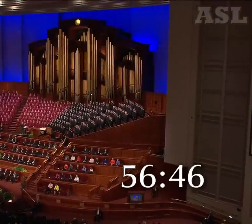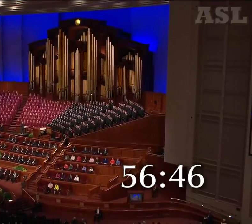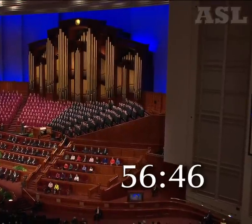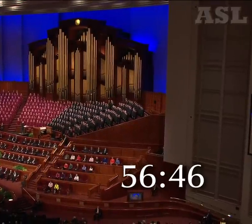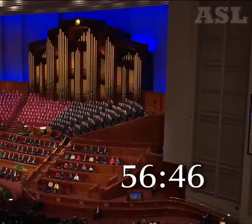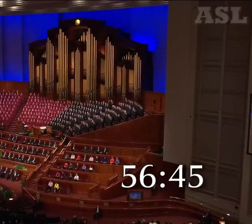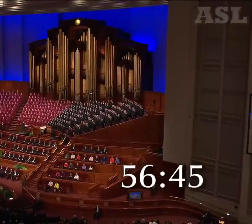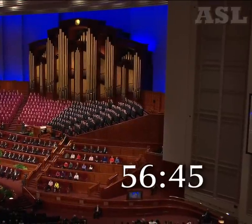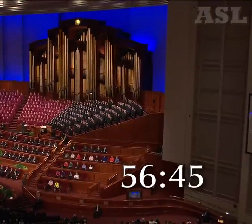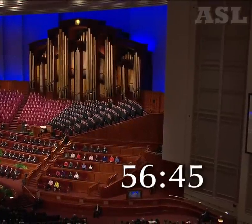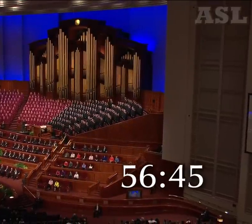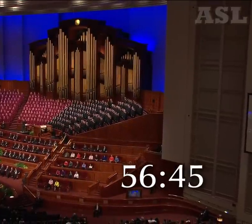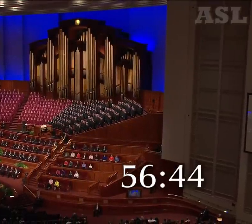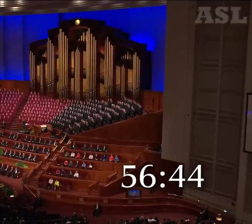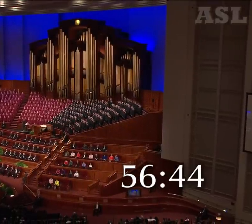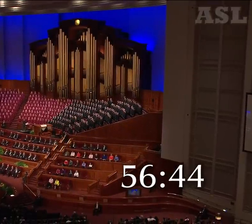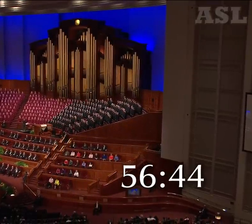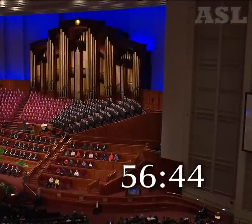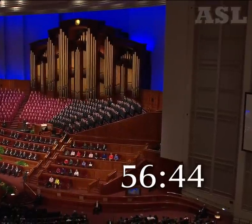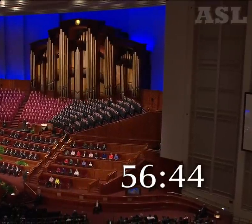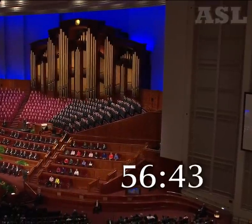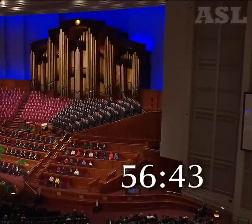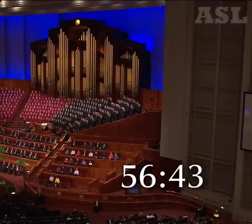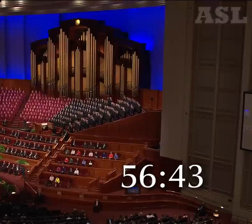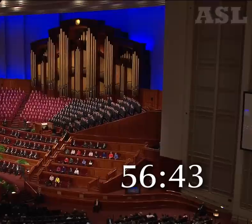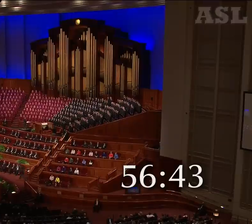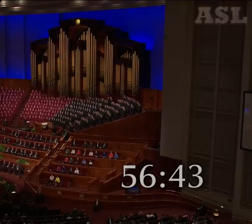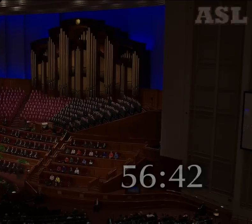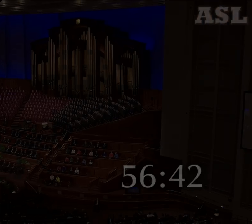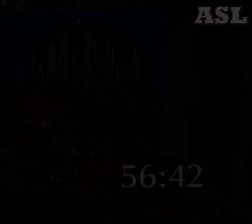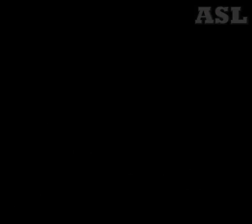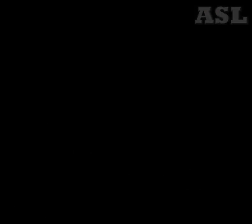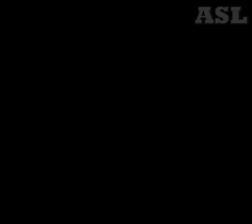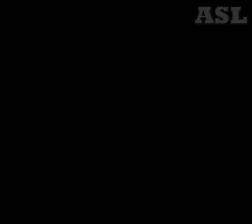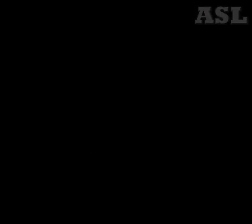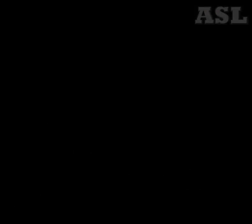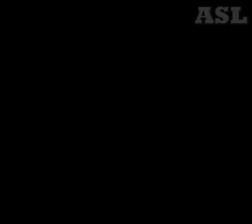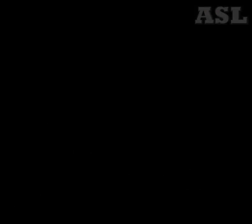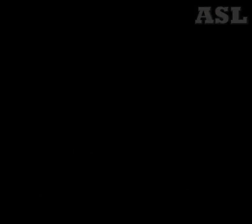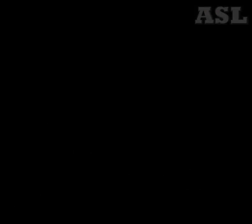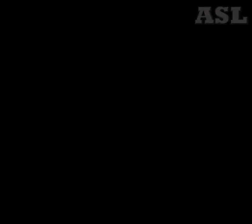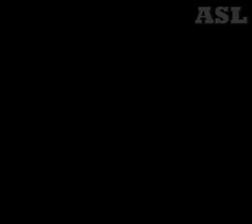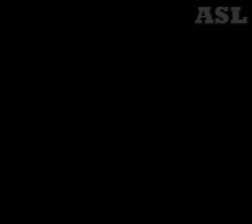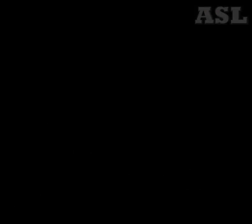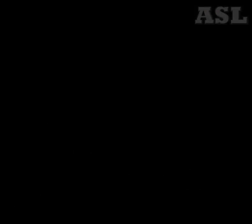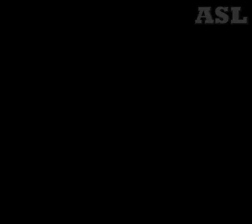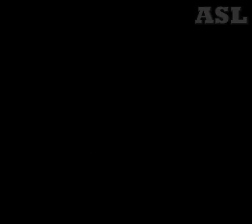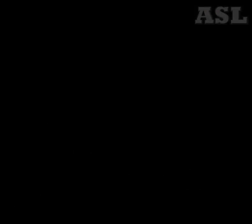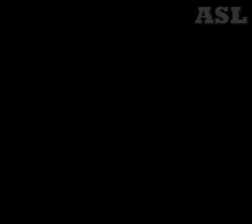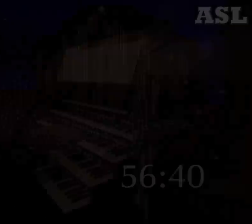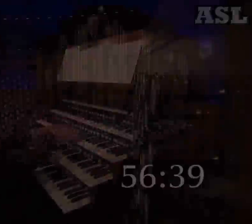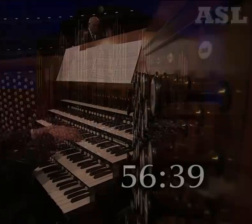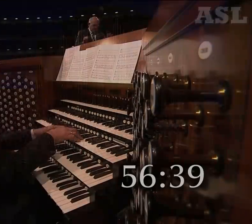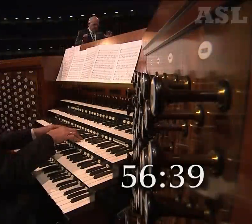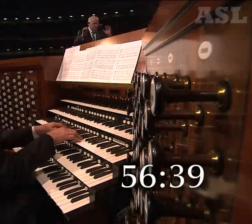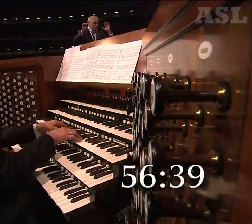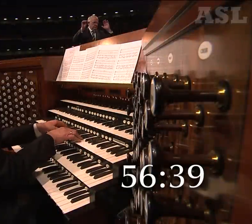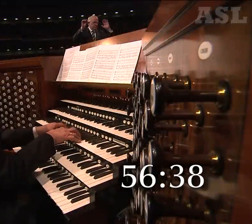THIS IS THE ENGLISH CLOSED CAPTION CHANNEL OF THE CHURCH OF JESUS CHRIST OF LATTER-DAY SAINTS.